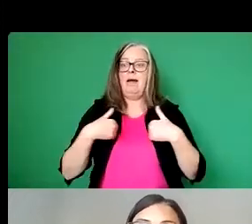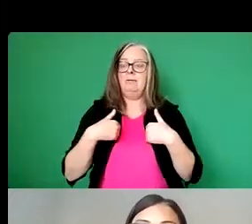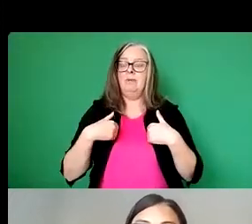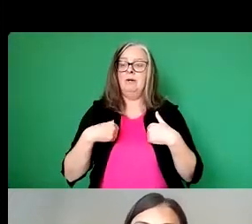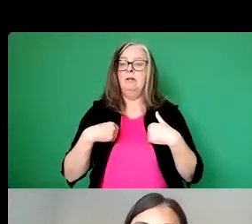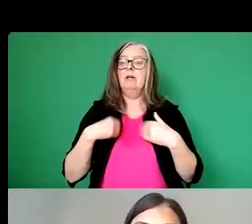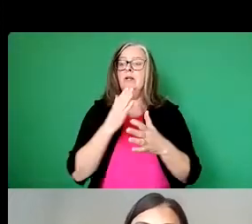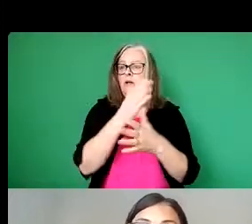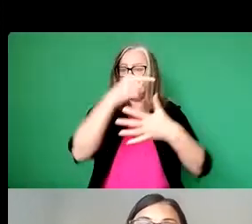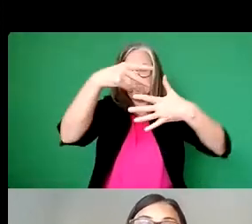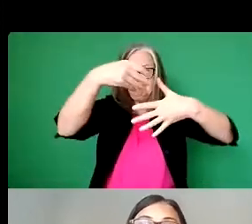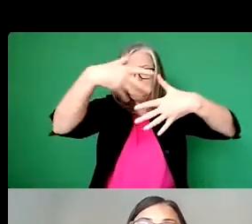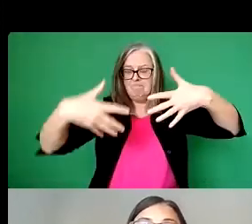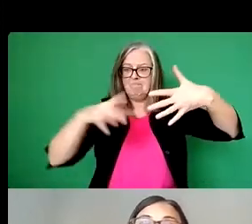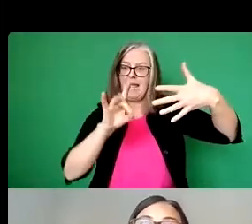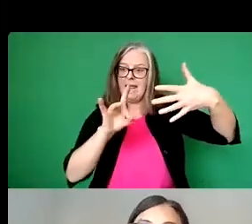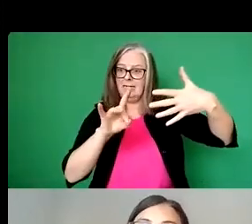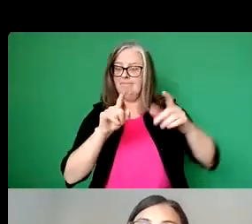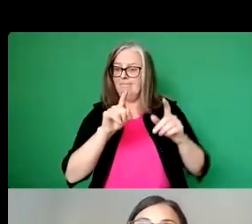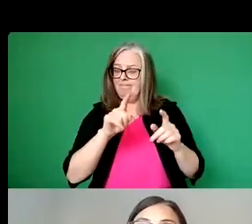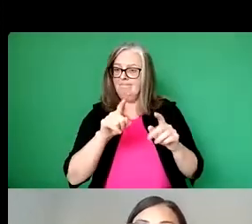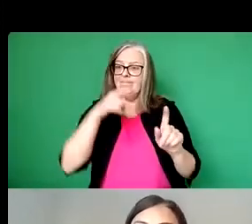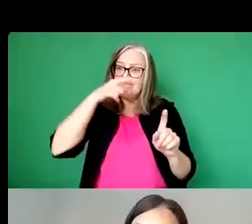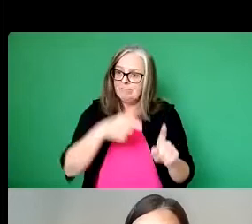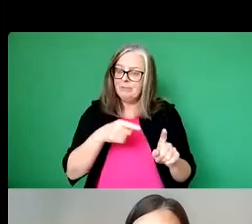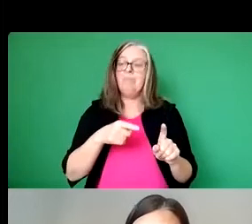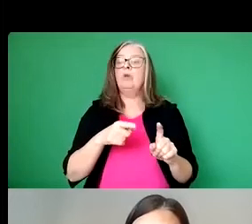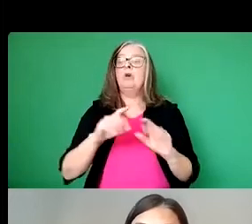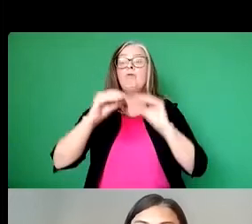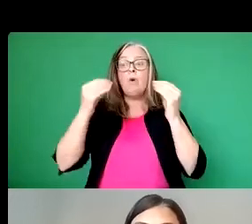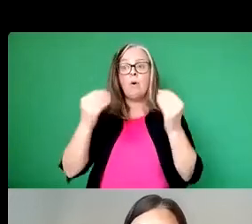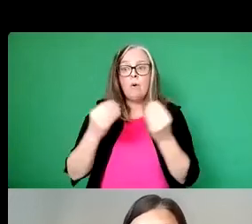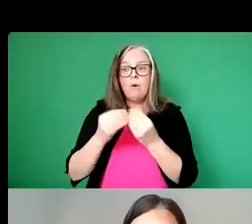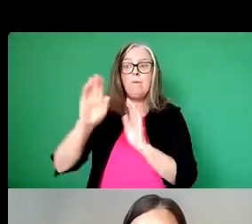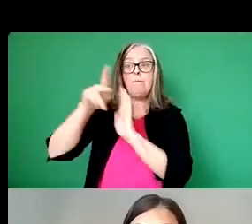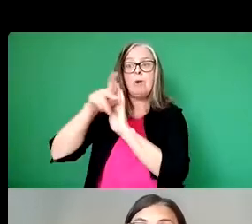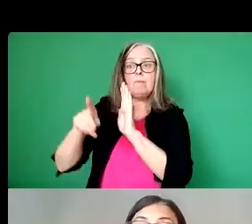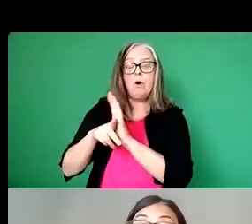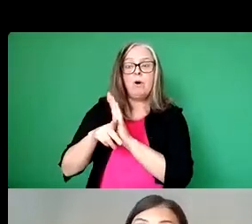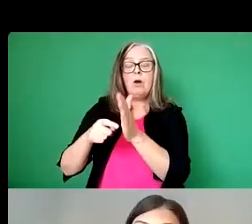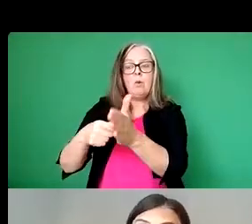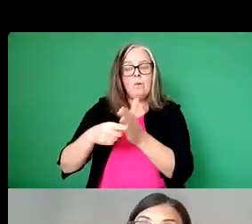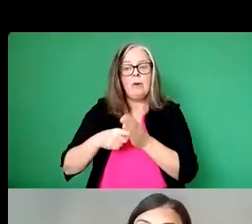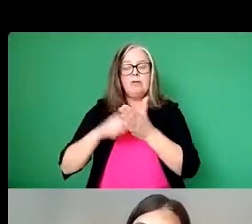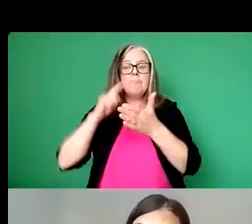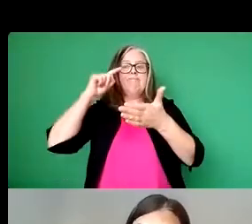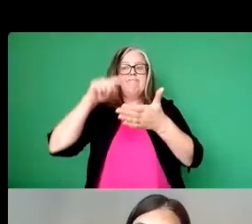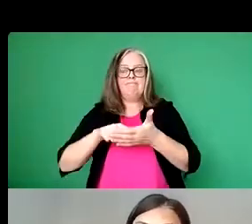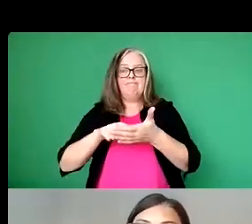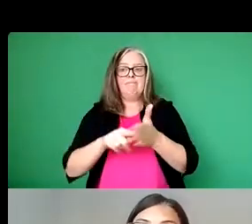regulation notes that an organization's policies must recognize that a person who is disabled by